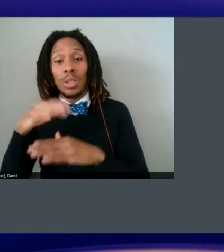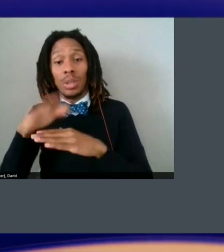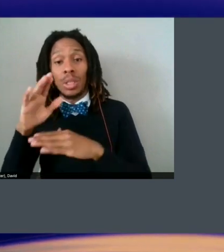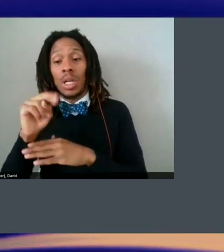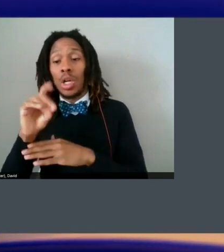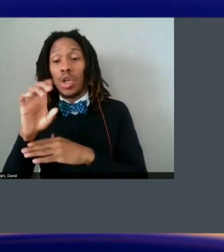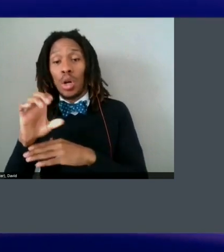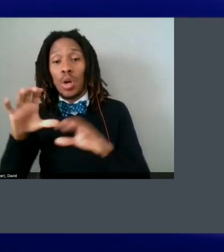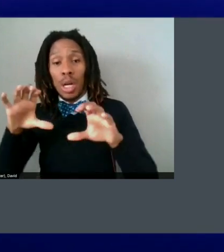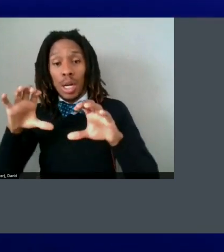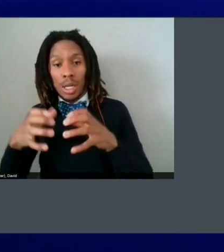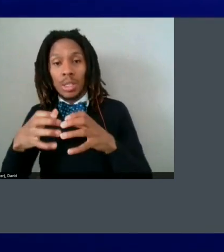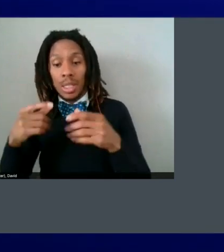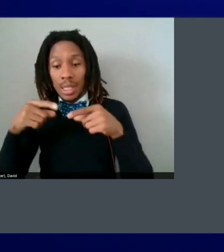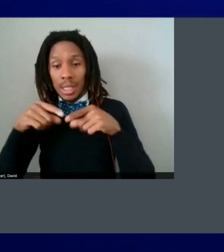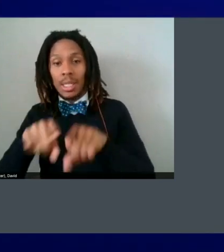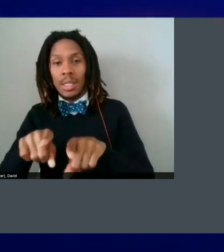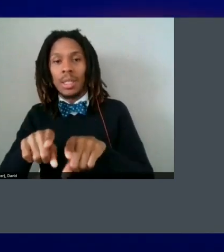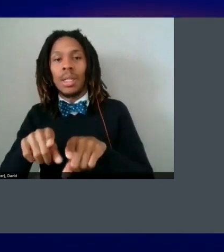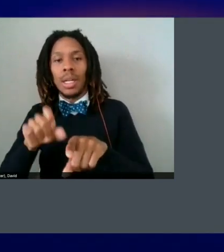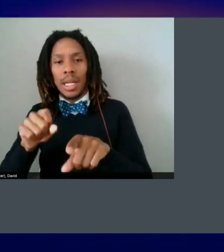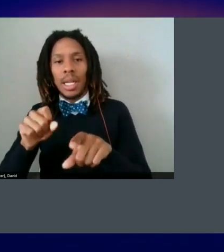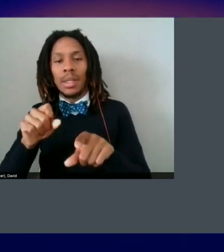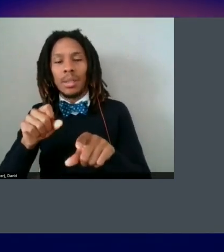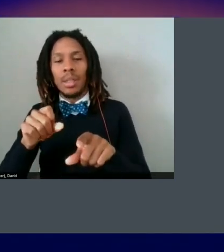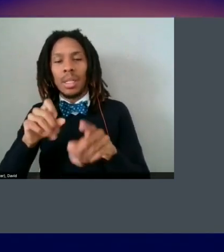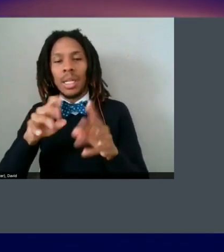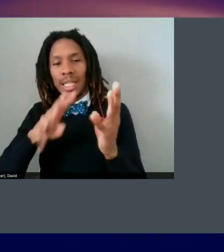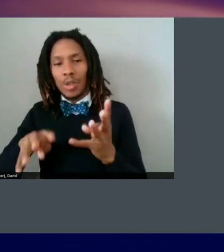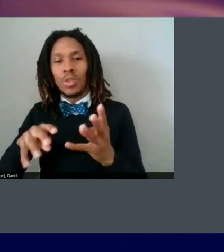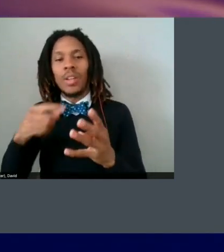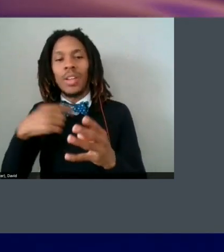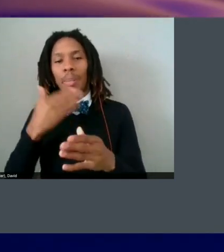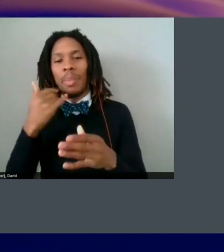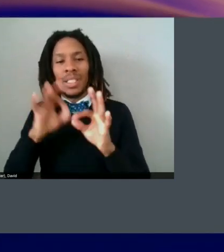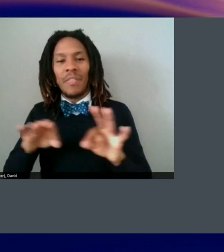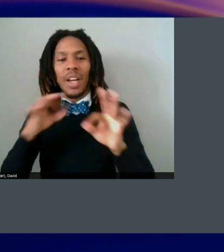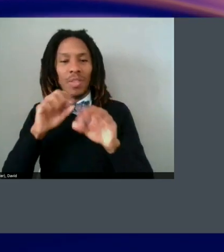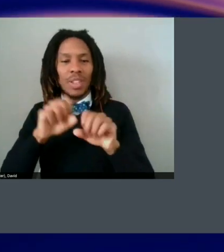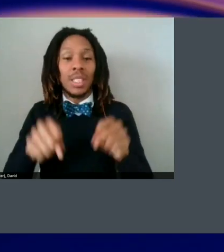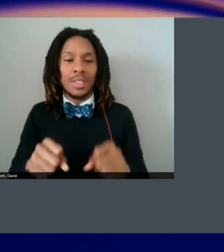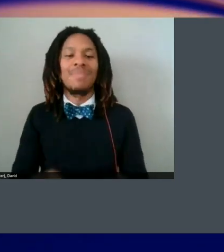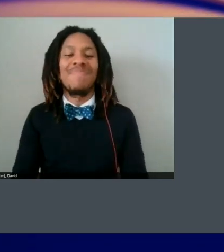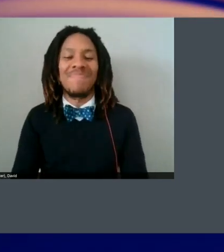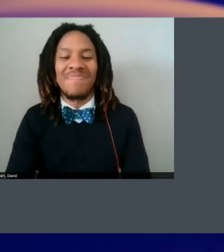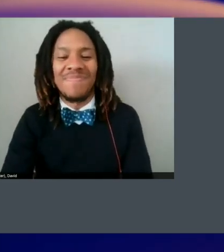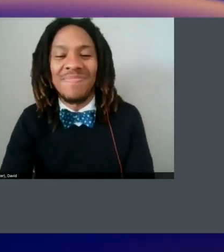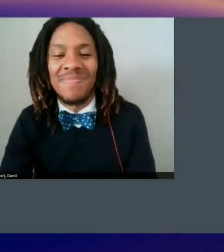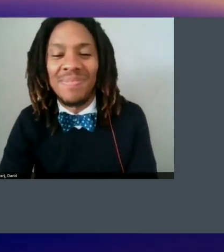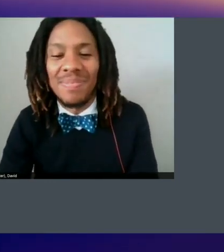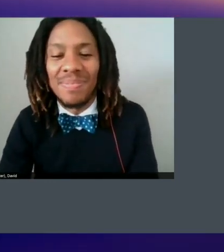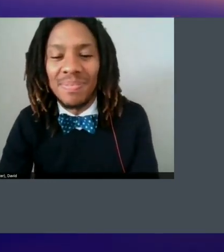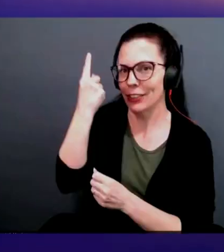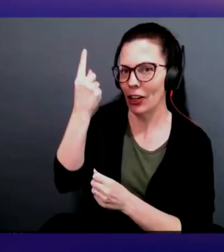can write data into S3, just to get the best value out of the system. Got it. Makes sense.